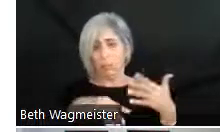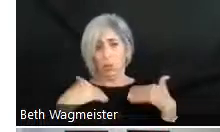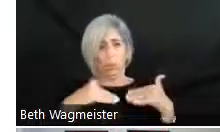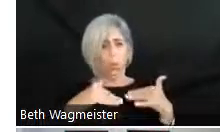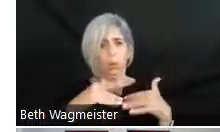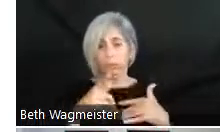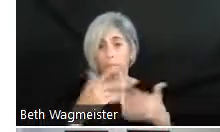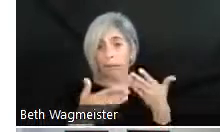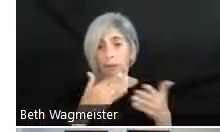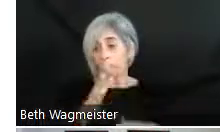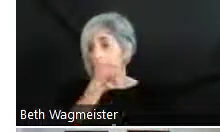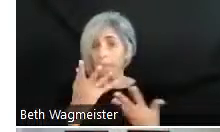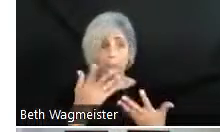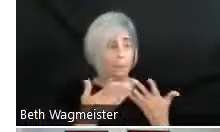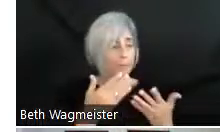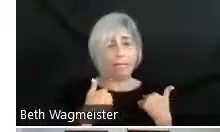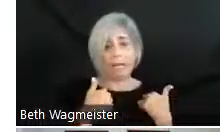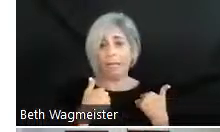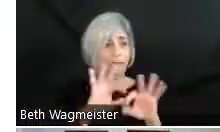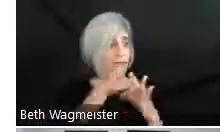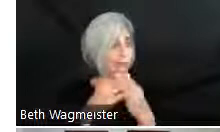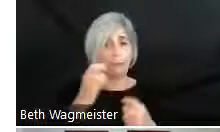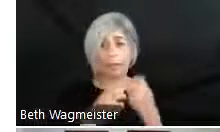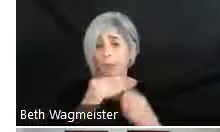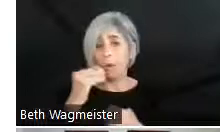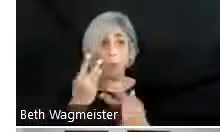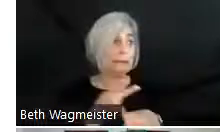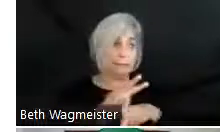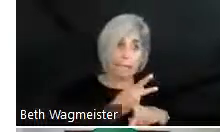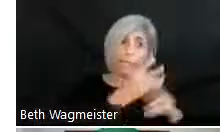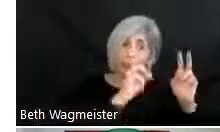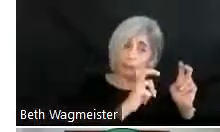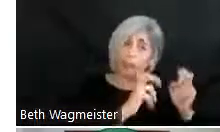maybe a mom, maybe she has family issues. Daycare issues. Right now, I could not find